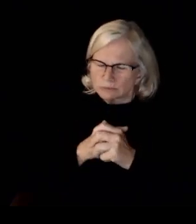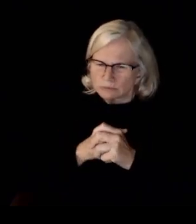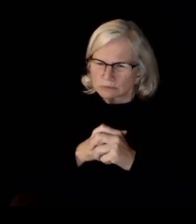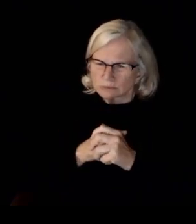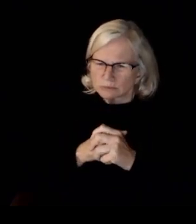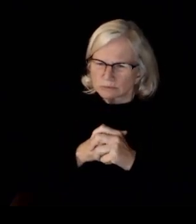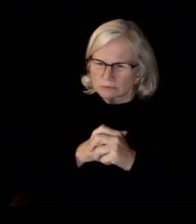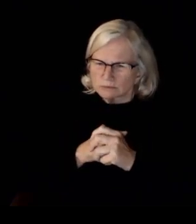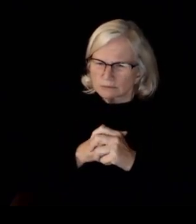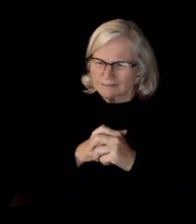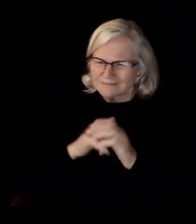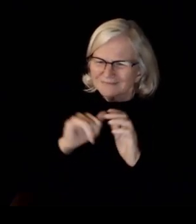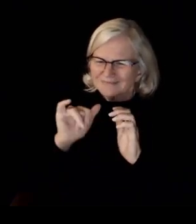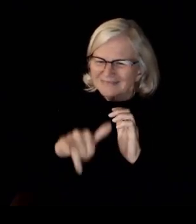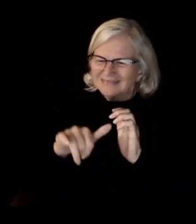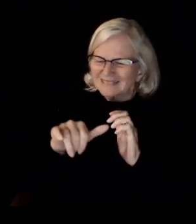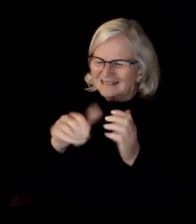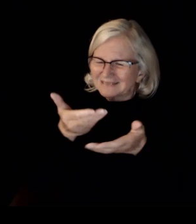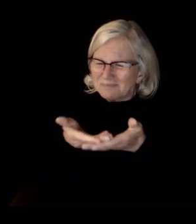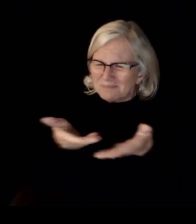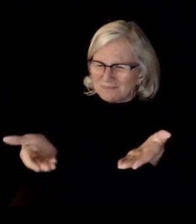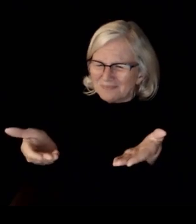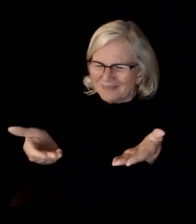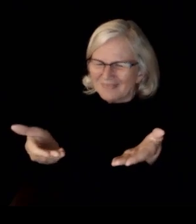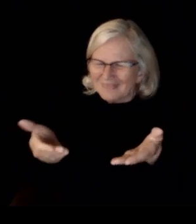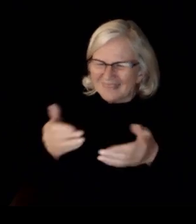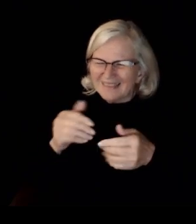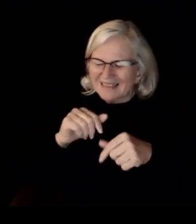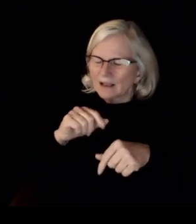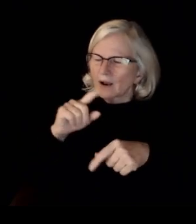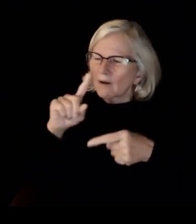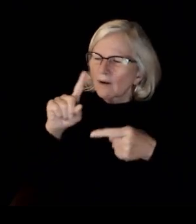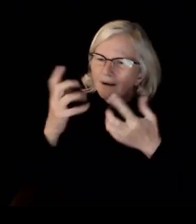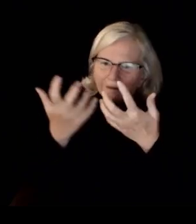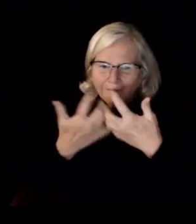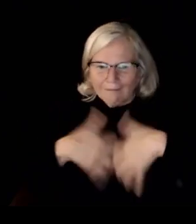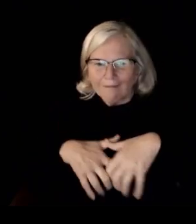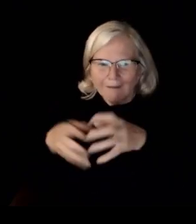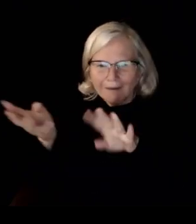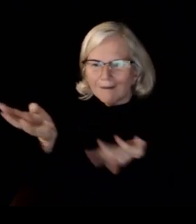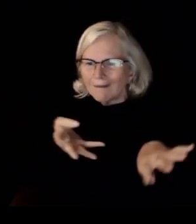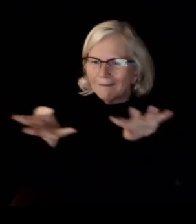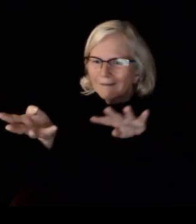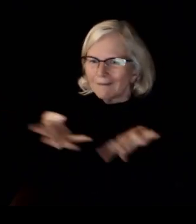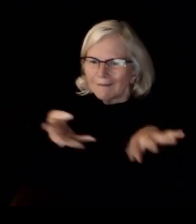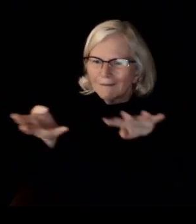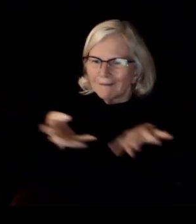us some concern about but Commissioner Roberts-Davis, anything you'd like to add? Commissioner Robert-Davis: Thank you Commissioner Malcolm. I think that's absolutely right.